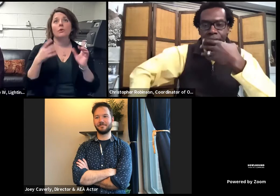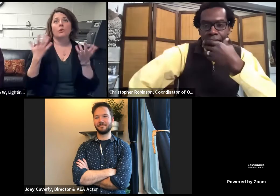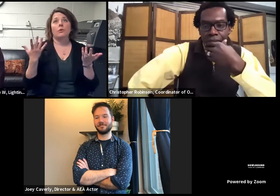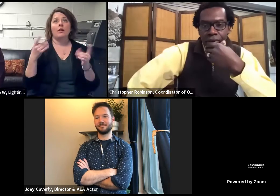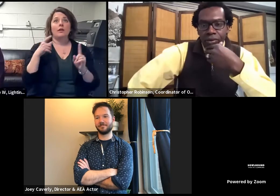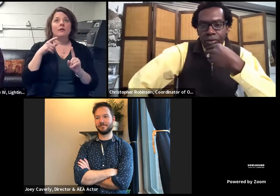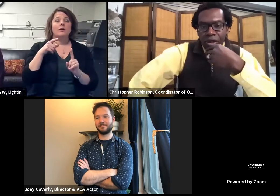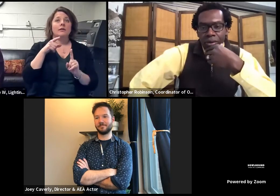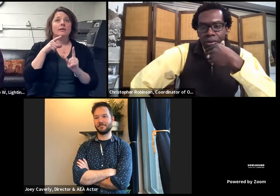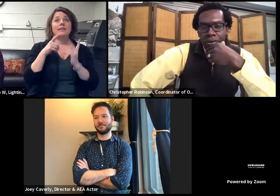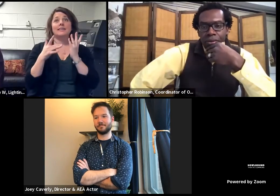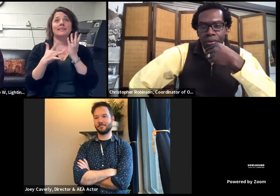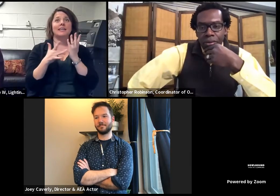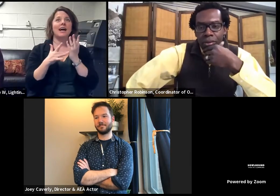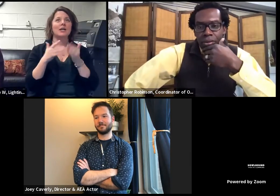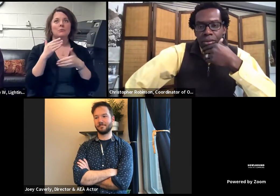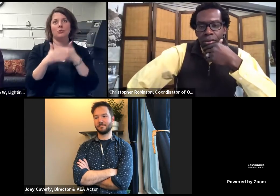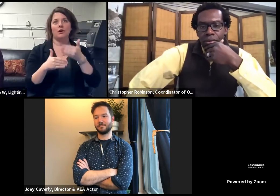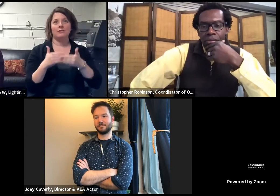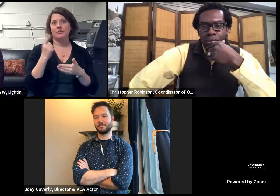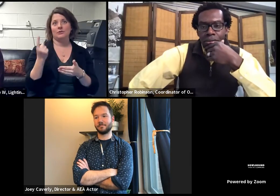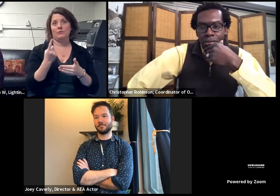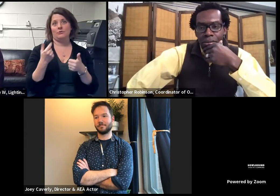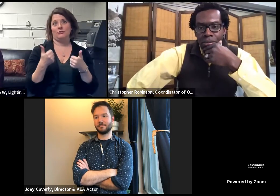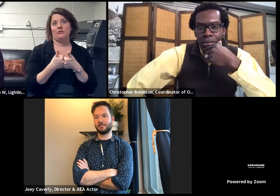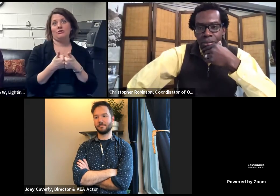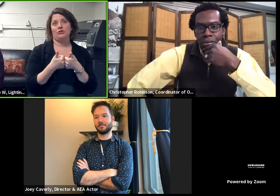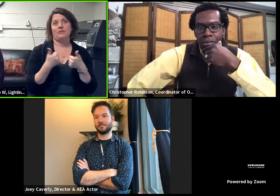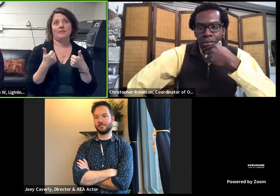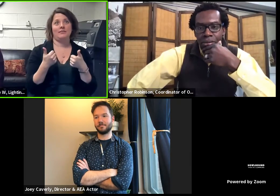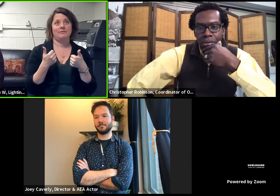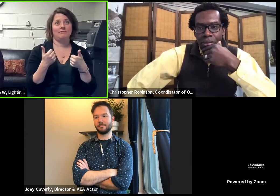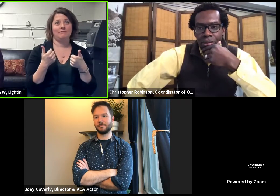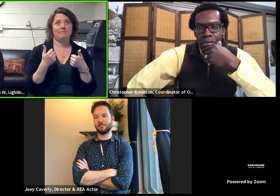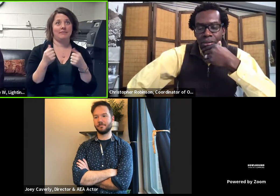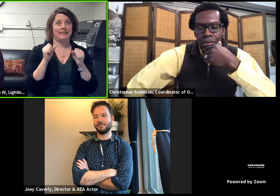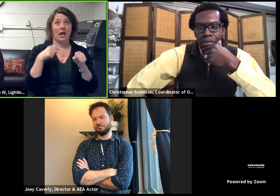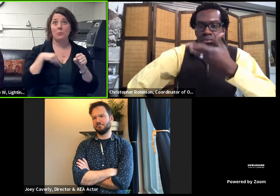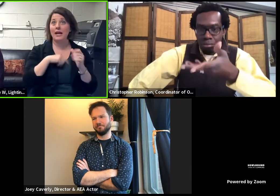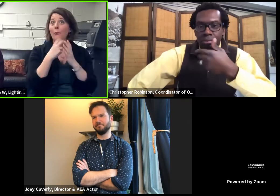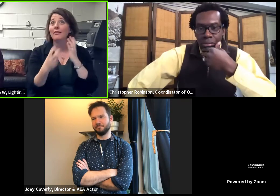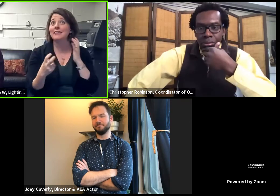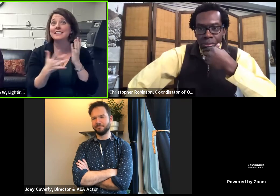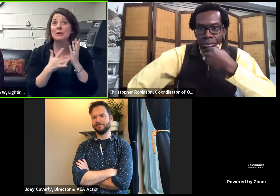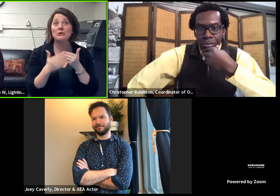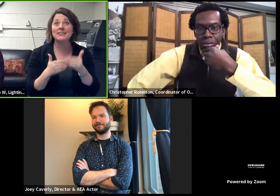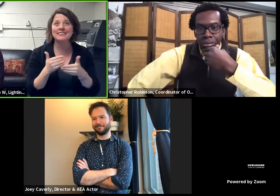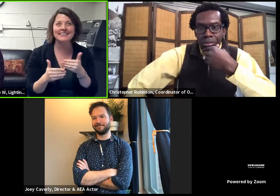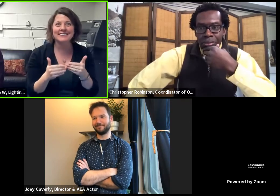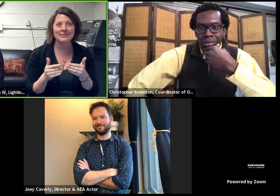So it was just to use as a framing tool. This is Annie speaking. Yeah, well, it is a challenge, technical process,